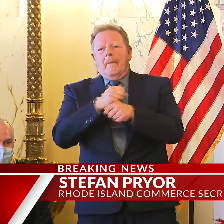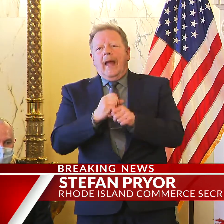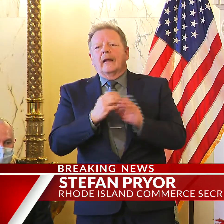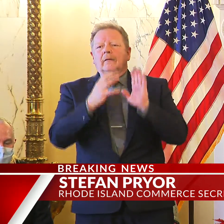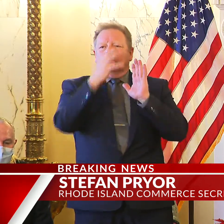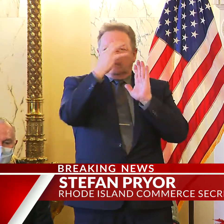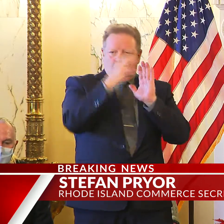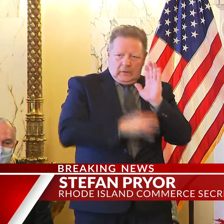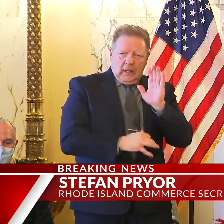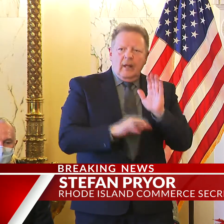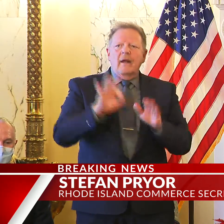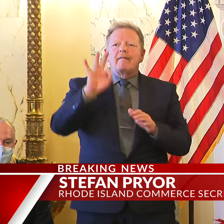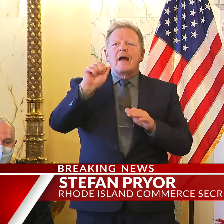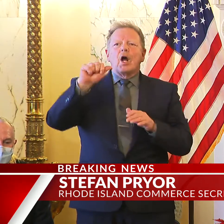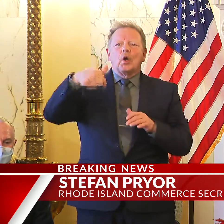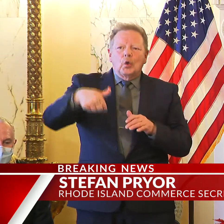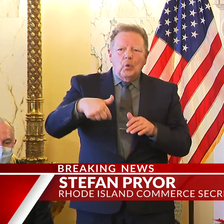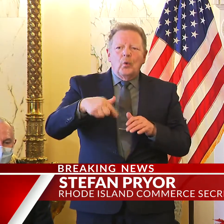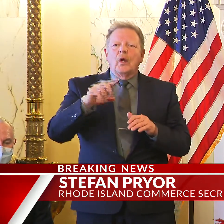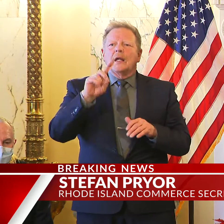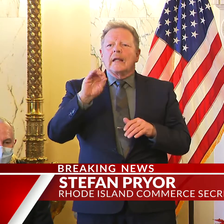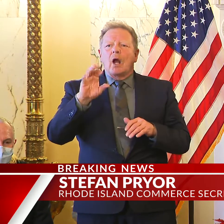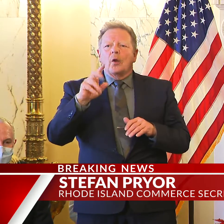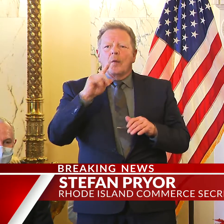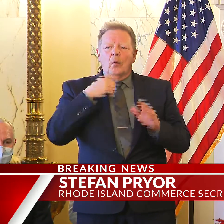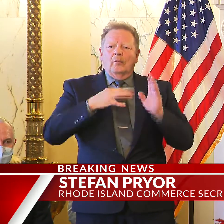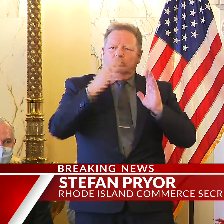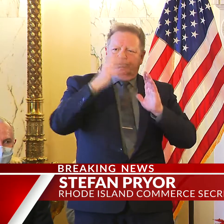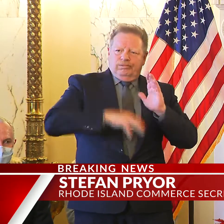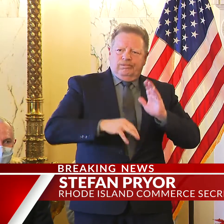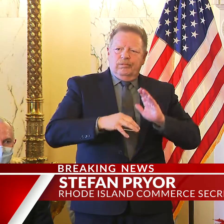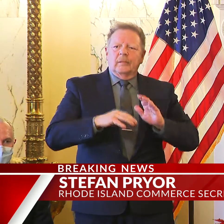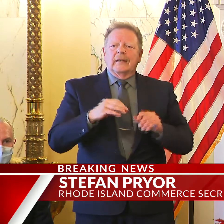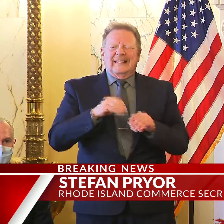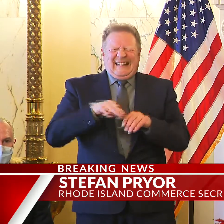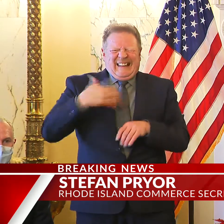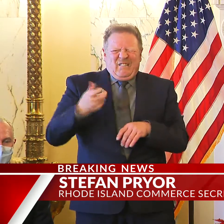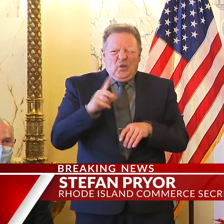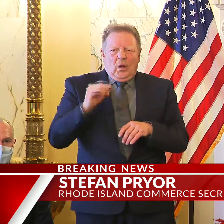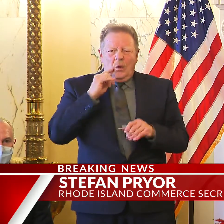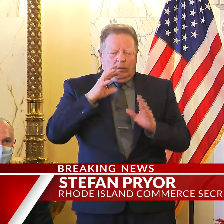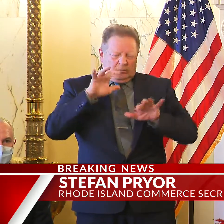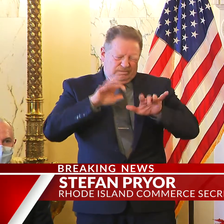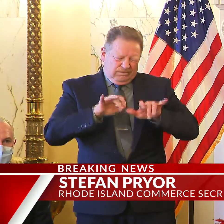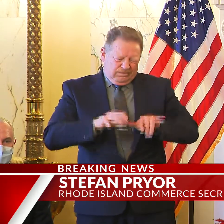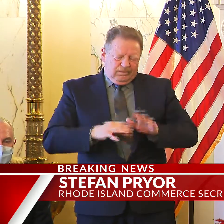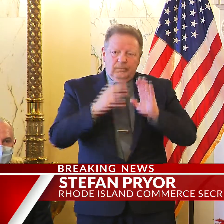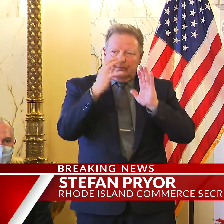OF HEALTH WILL BE OFFERING ANSWERS TO QUESTIONS. WE'RE GOING TO PRODUCE FREQUENTLY